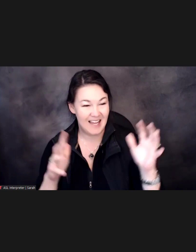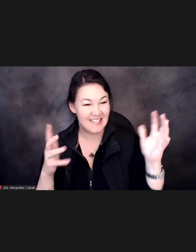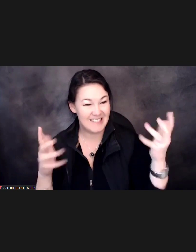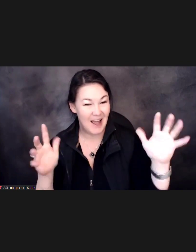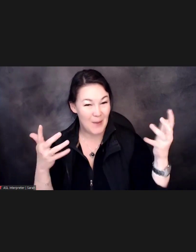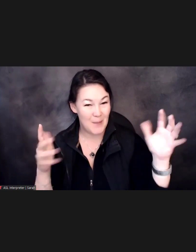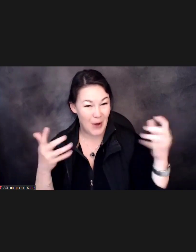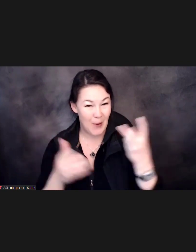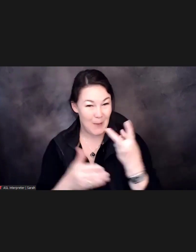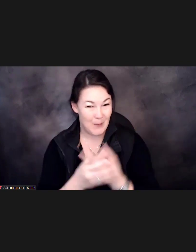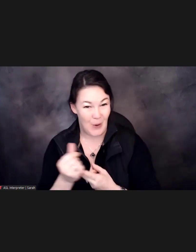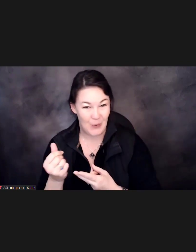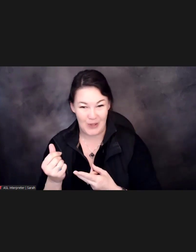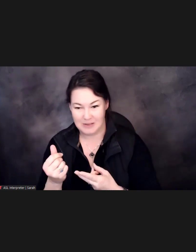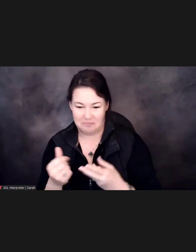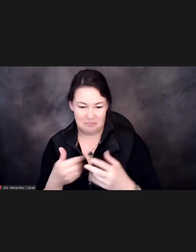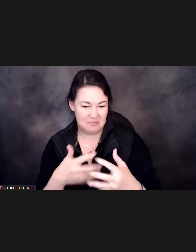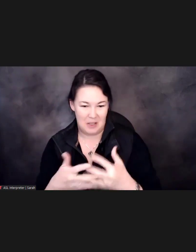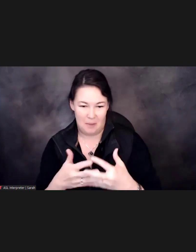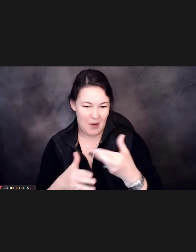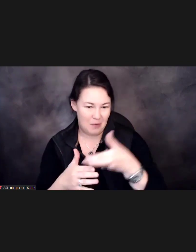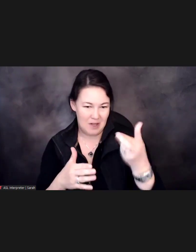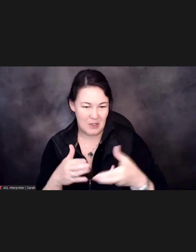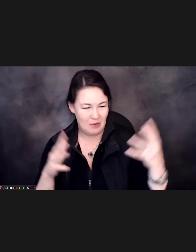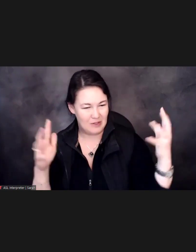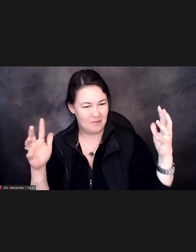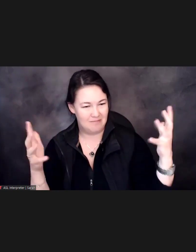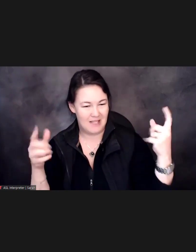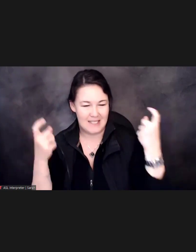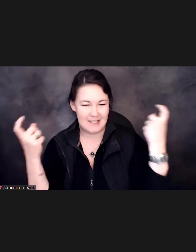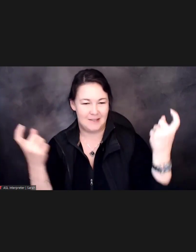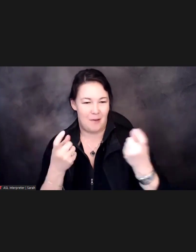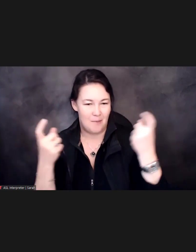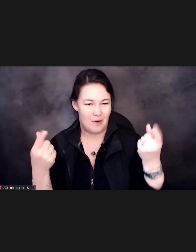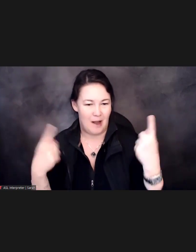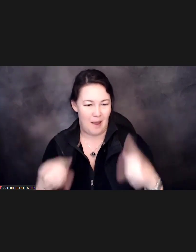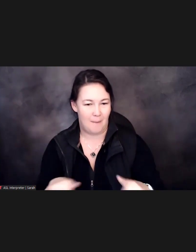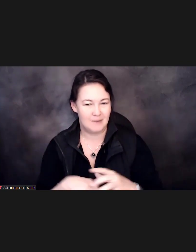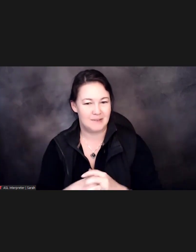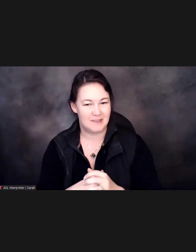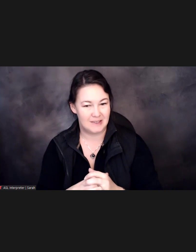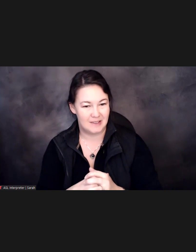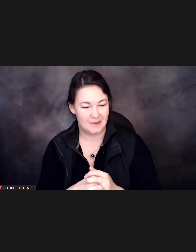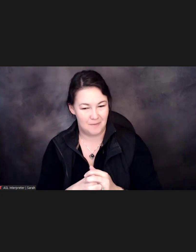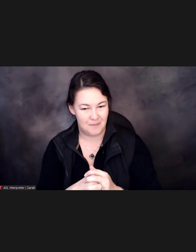They celebrate either way when they get a result.